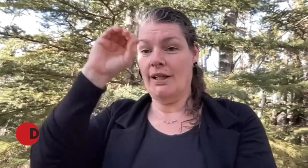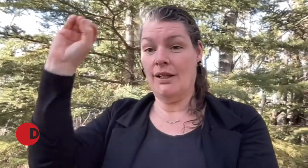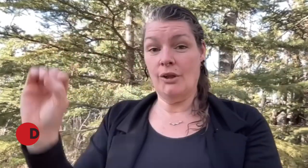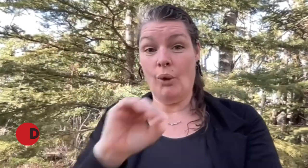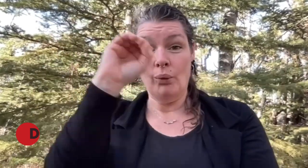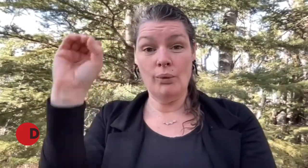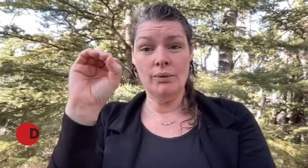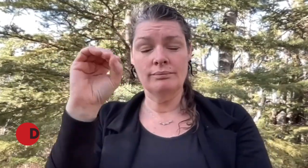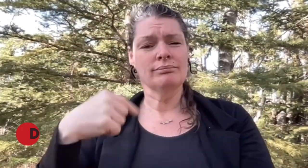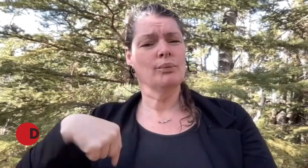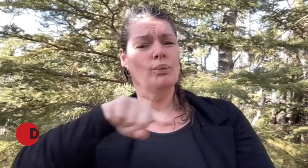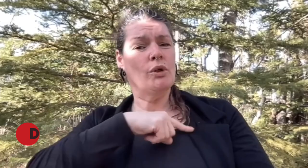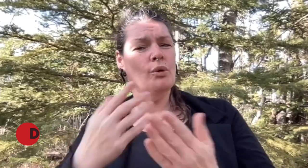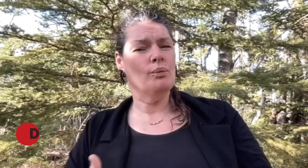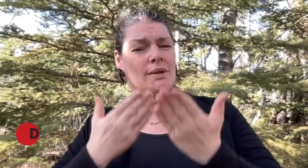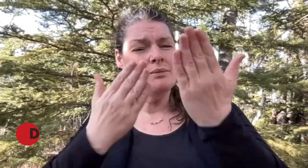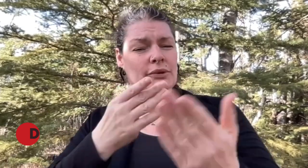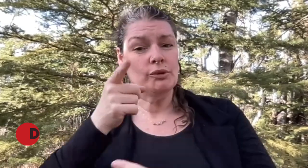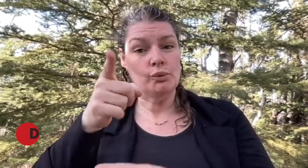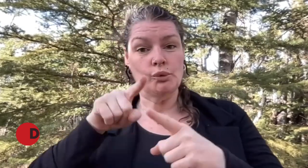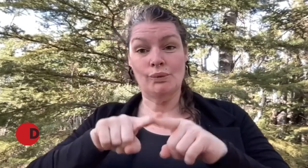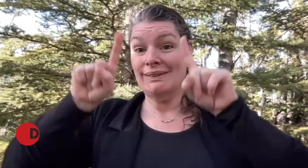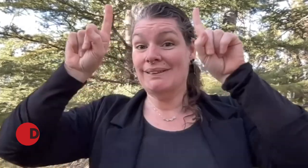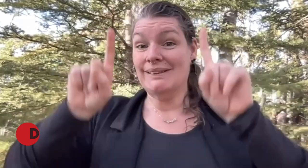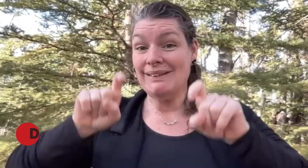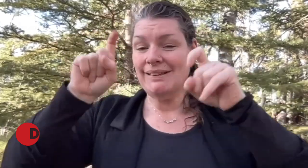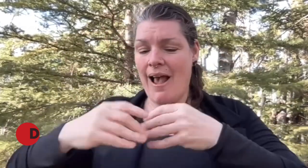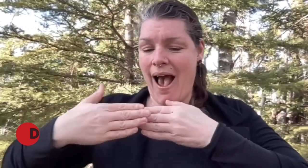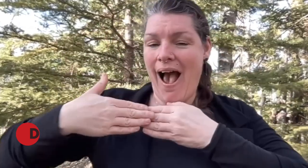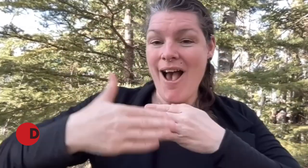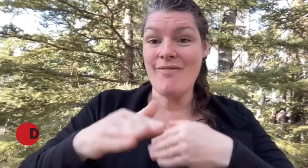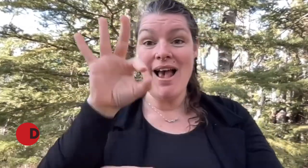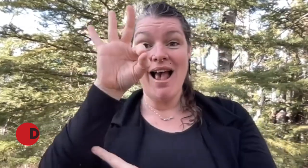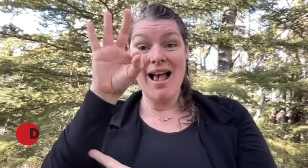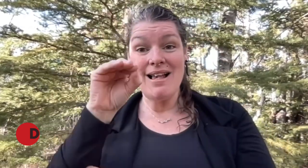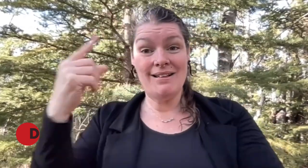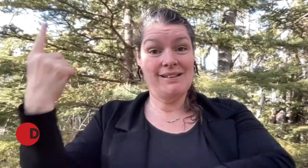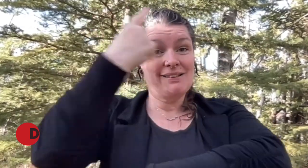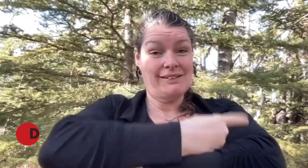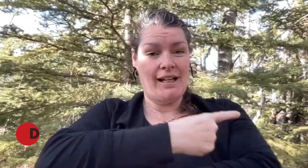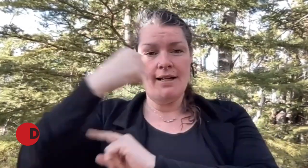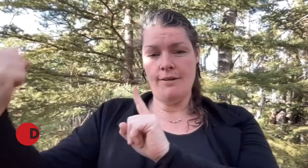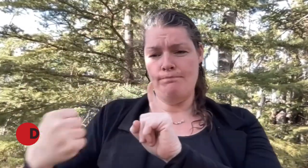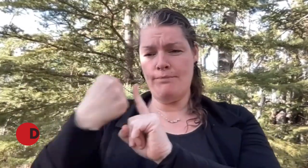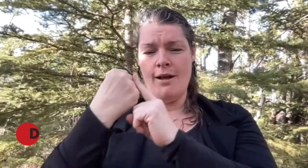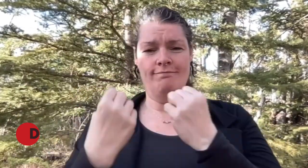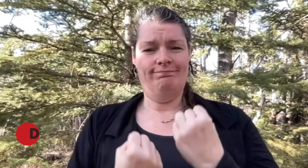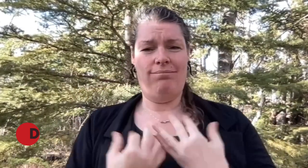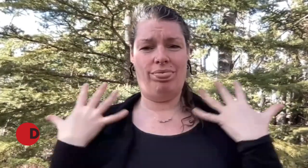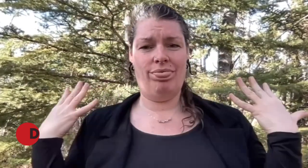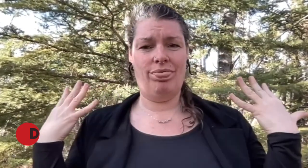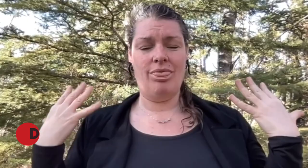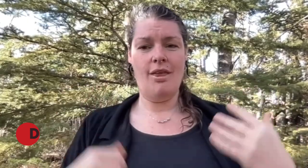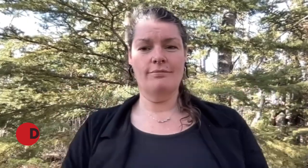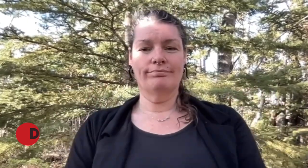It is recommended that you retest after 90 days of exposure.